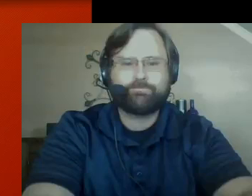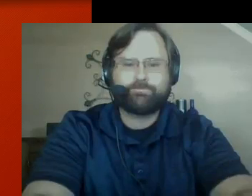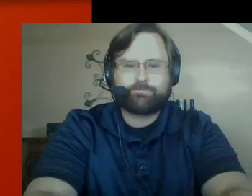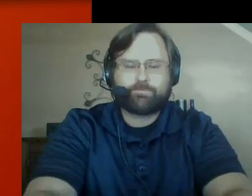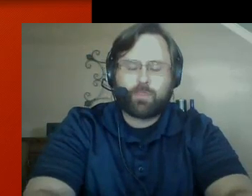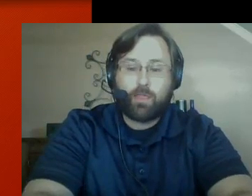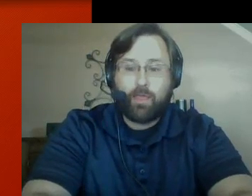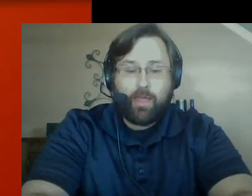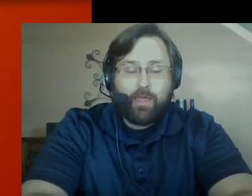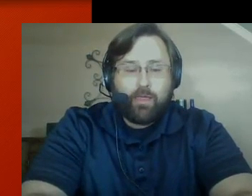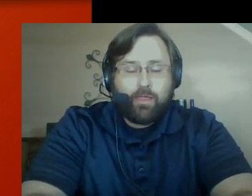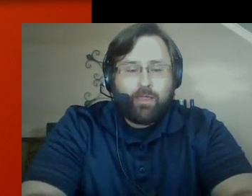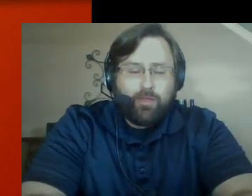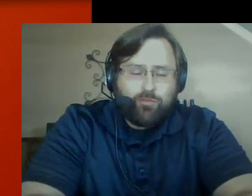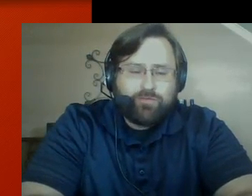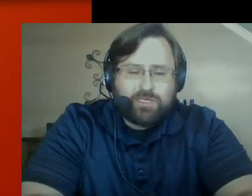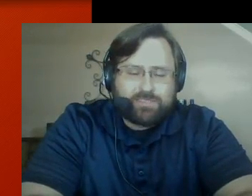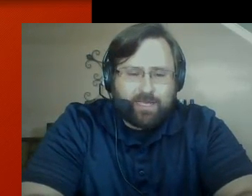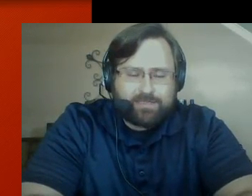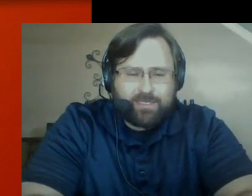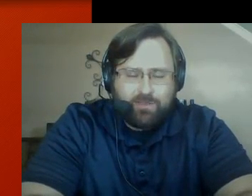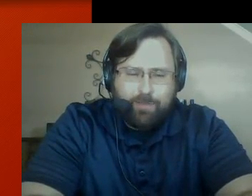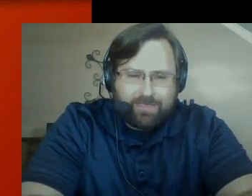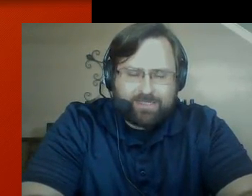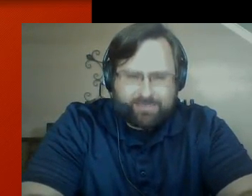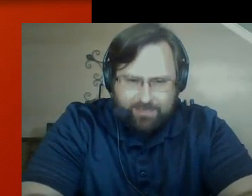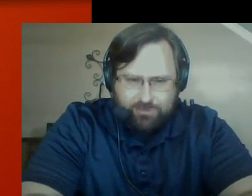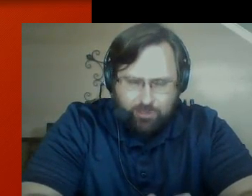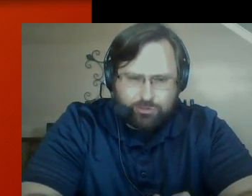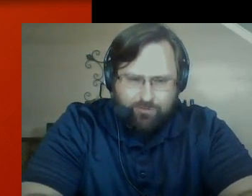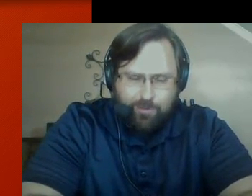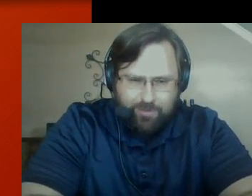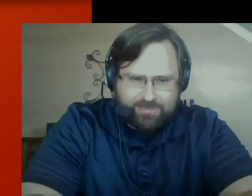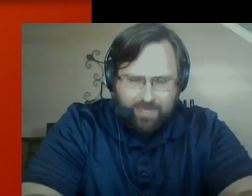now that we've discussed the basic sentence structure of American Sign